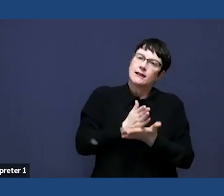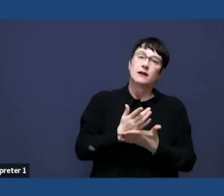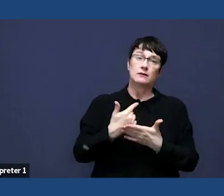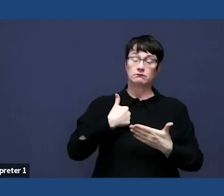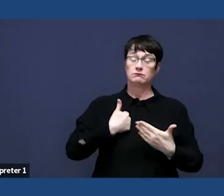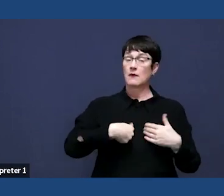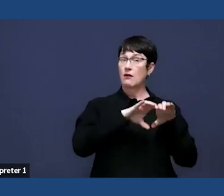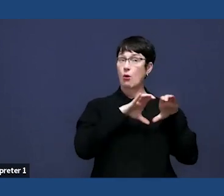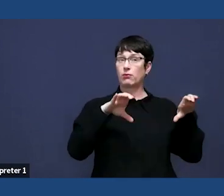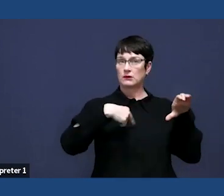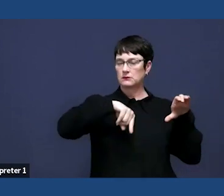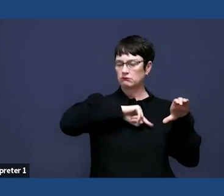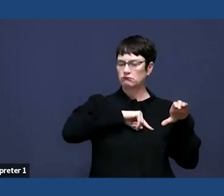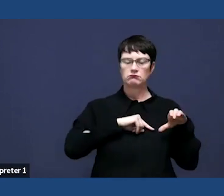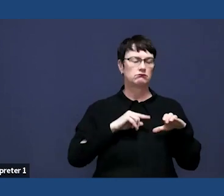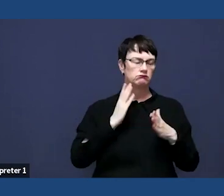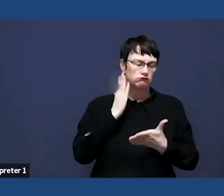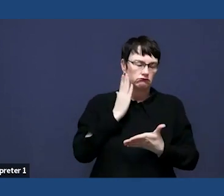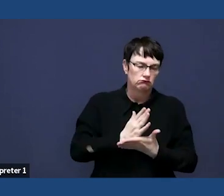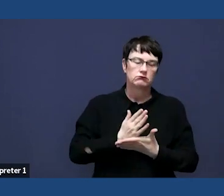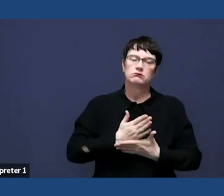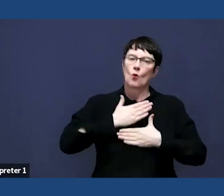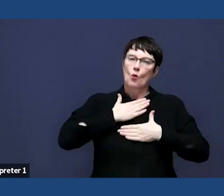Thank you, Hazel.